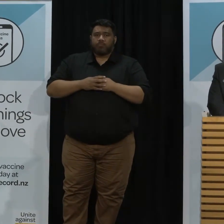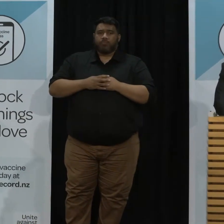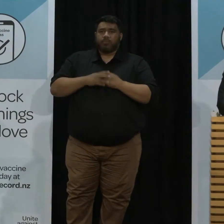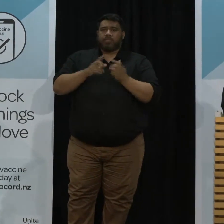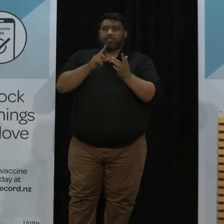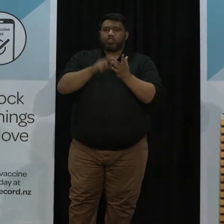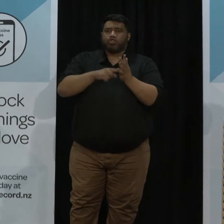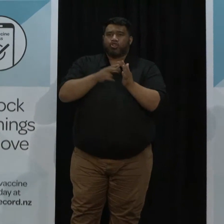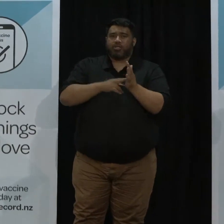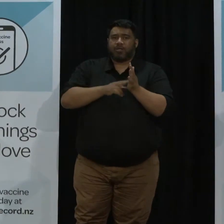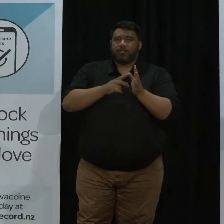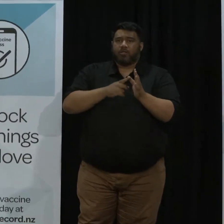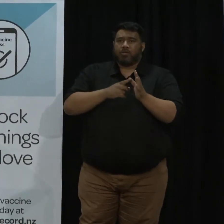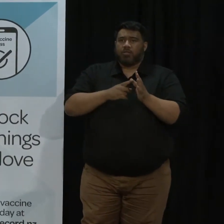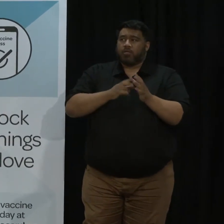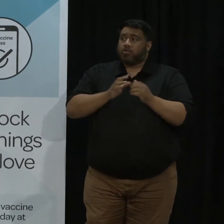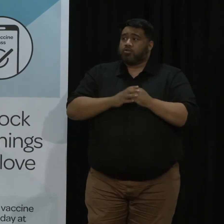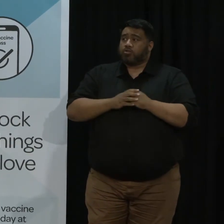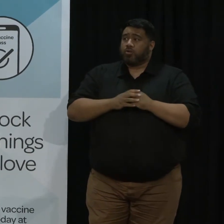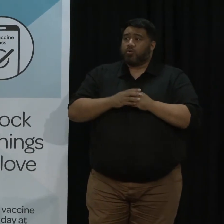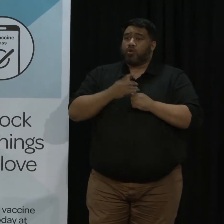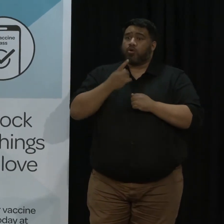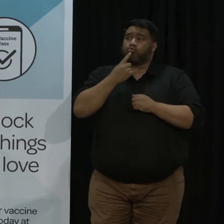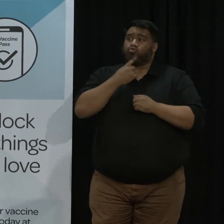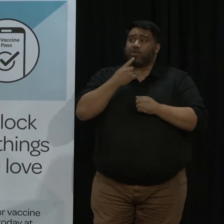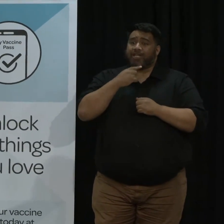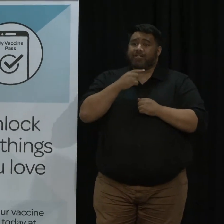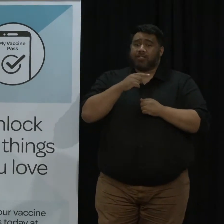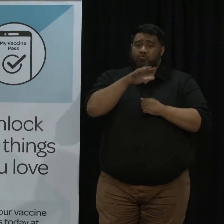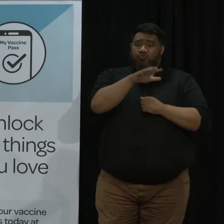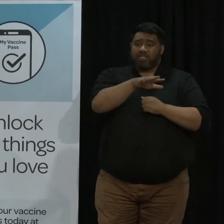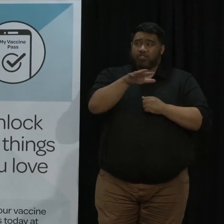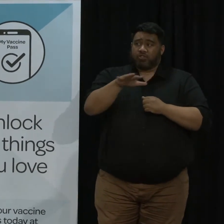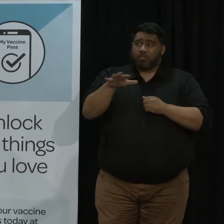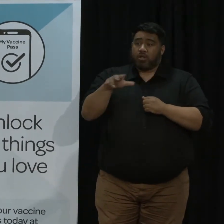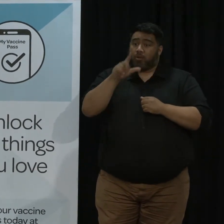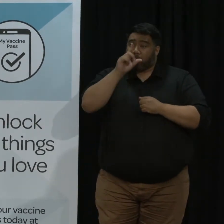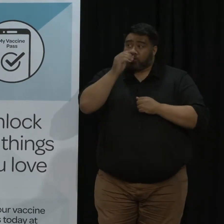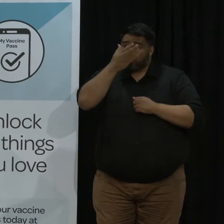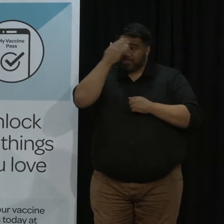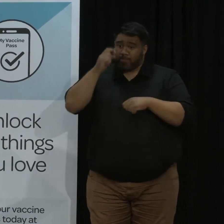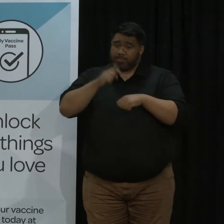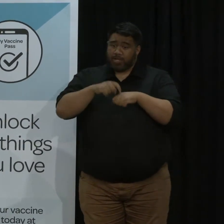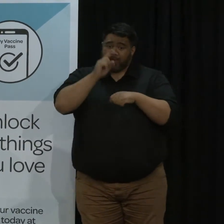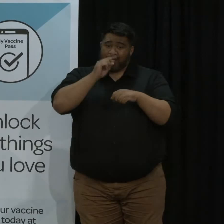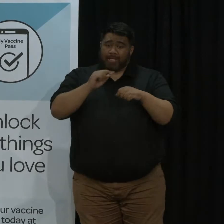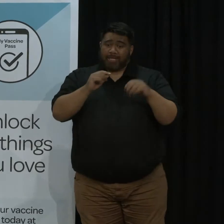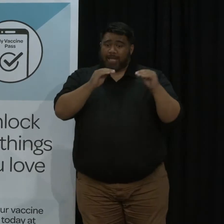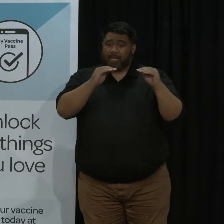Dr Bloomfield to join us on the podium for any questions. What hope do regions have of spending their summer in